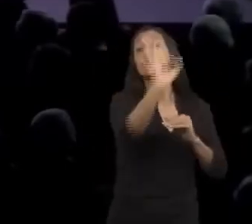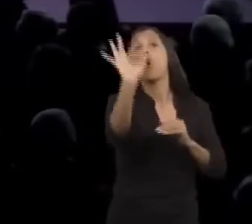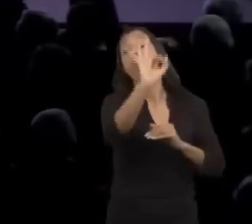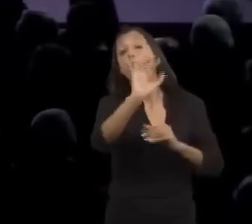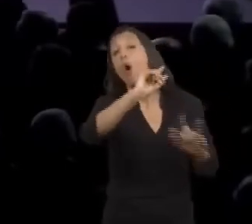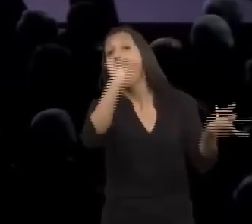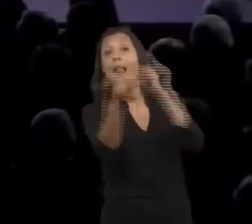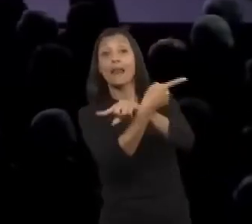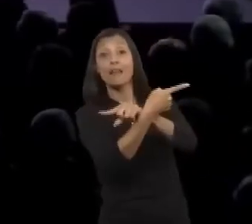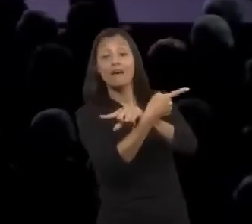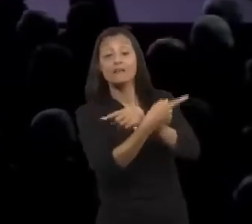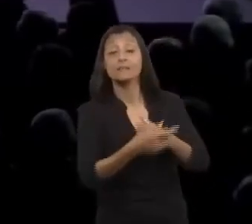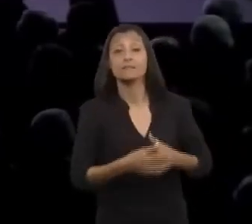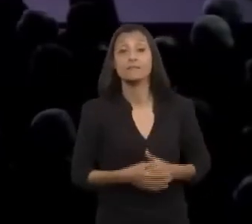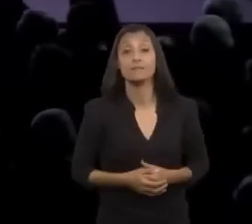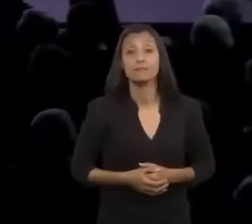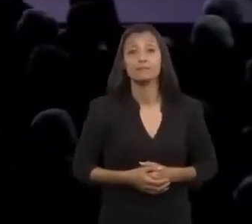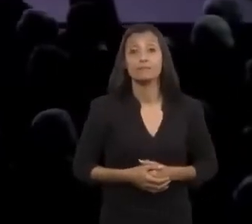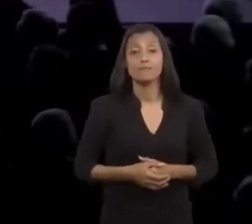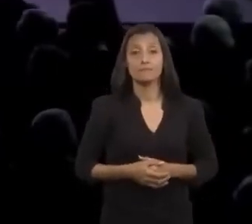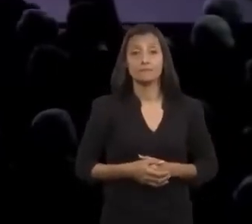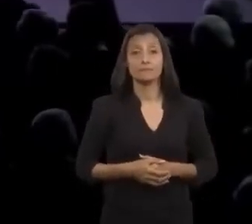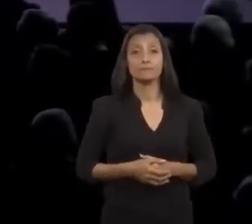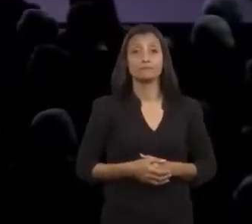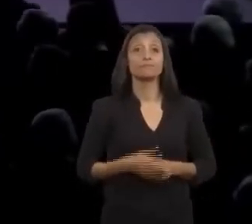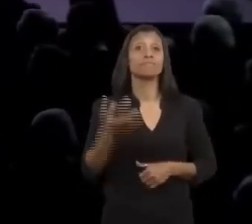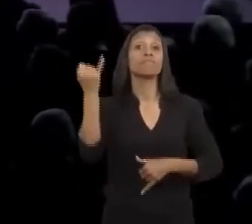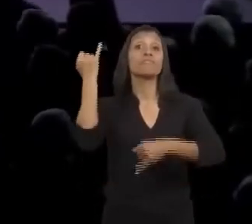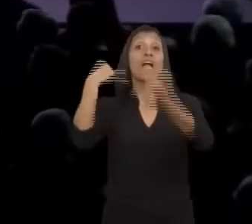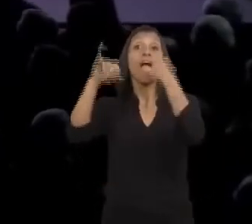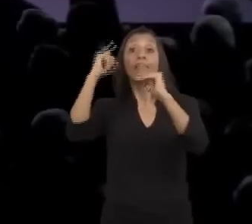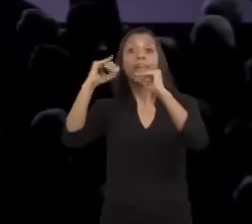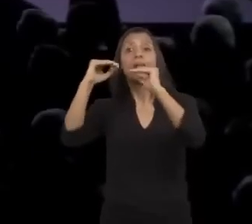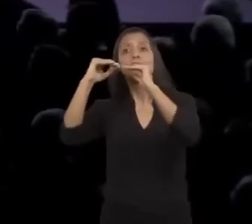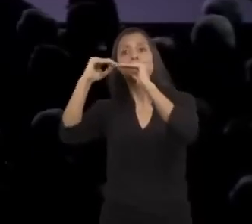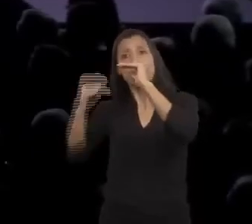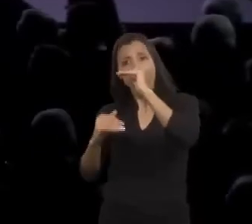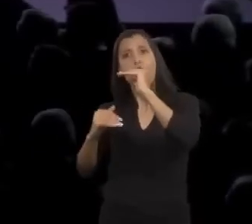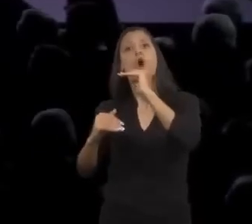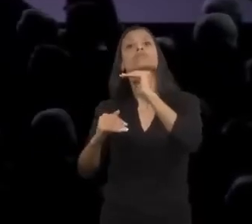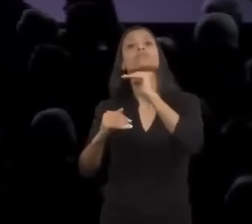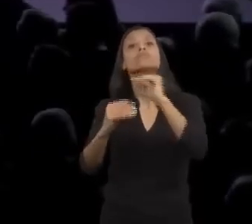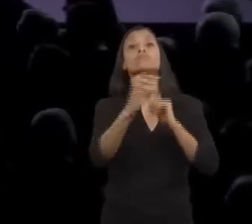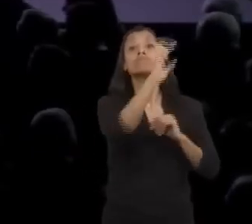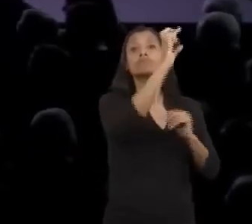at lower interest rates, the type of change increases.